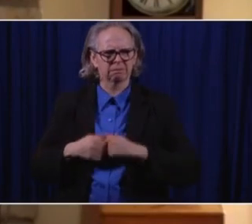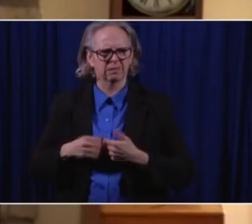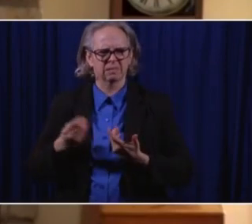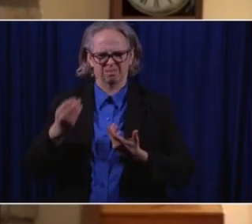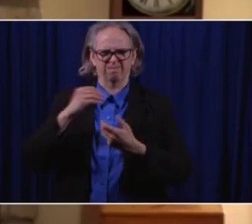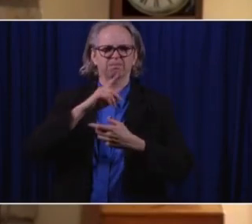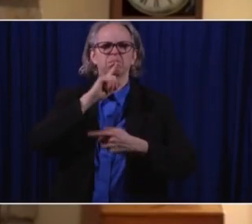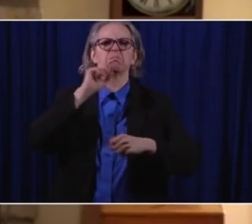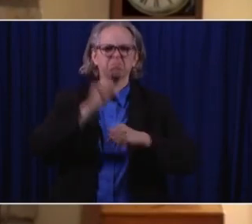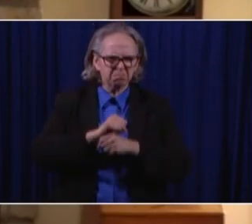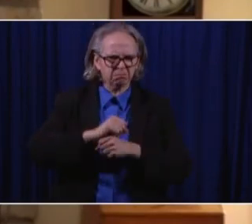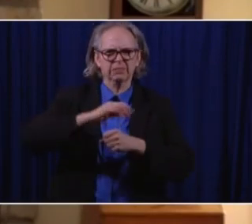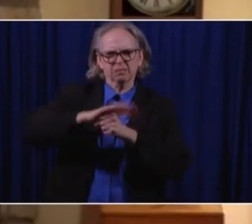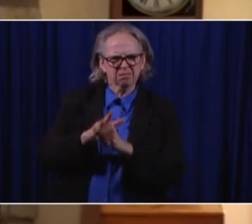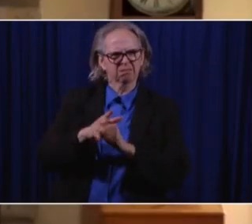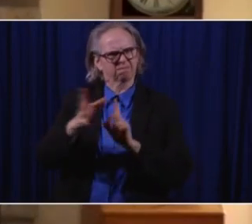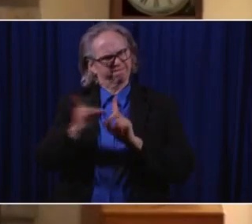room visits with COVID-19 is